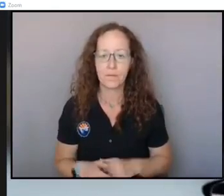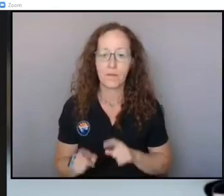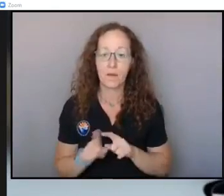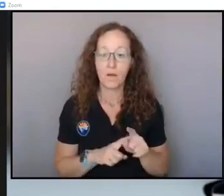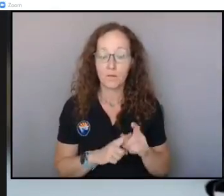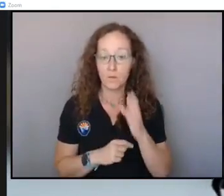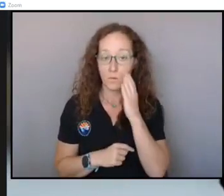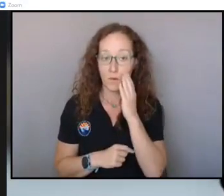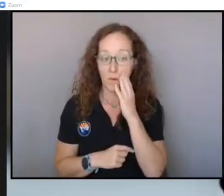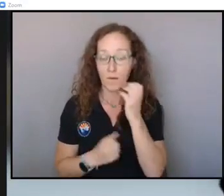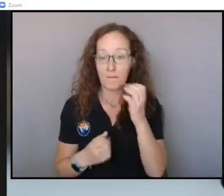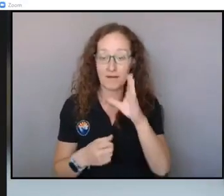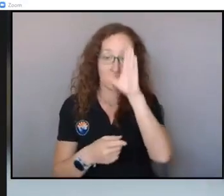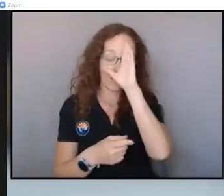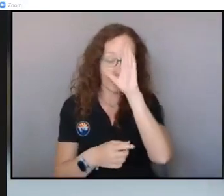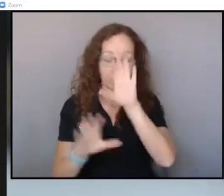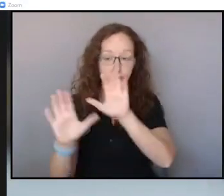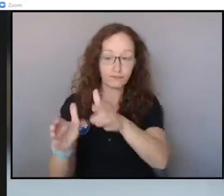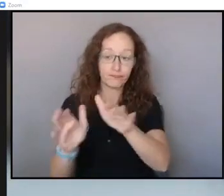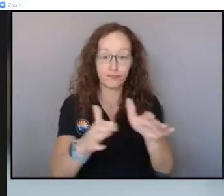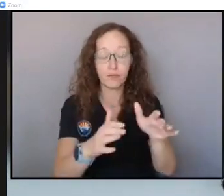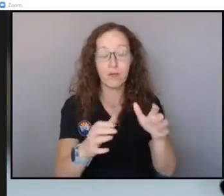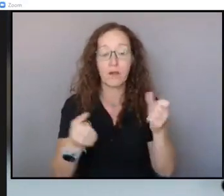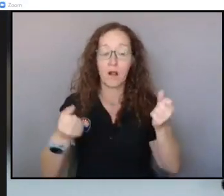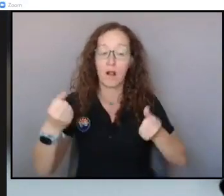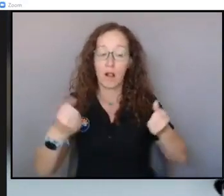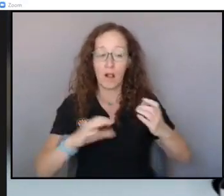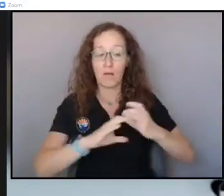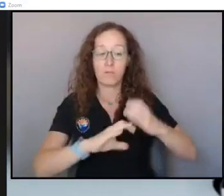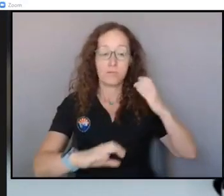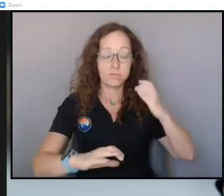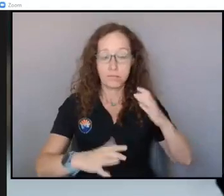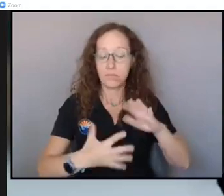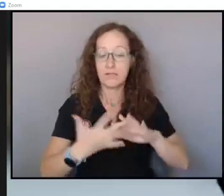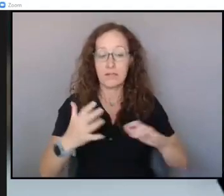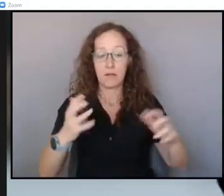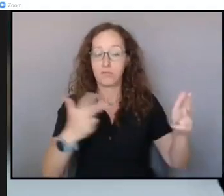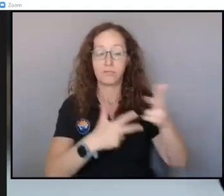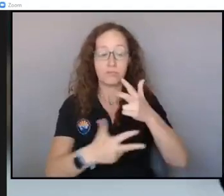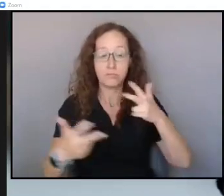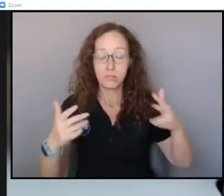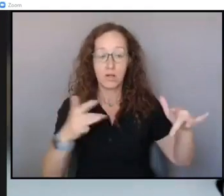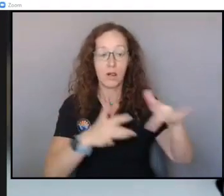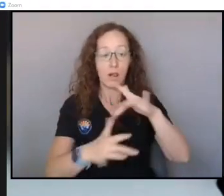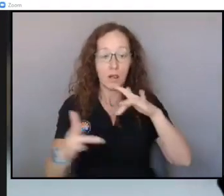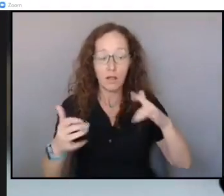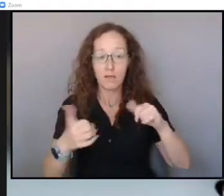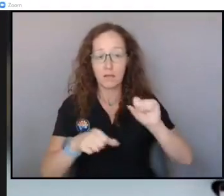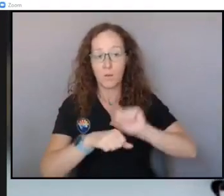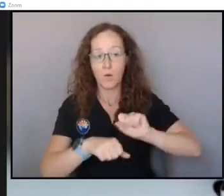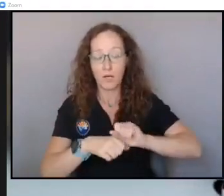IN THE AREA WORKING TO PROTECT THE STRUCTURES AND KEEP OUR COMMUNITIES SAFE.